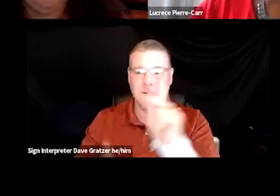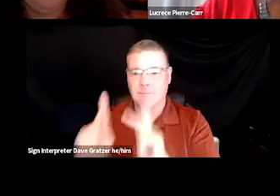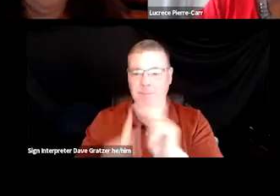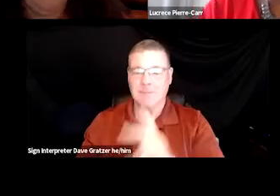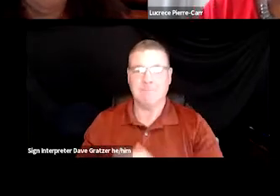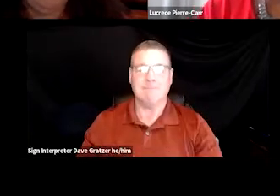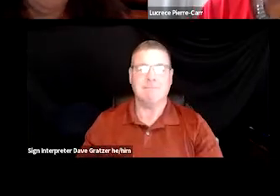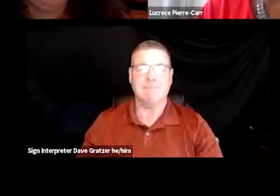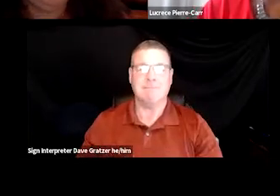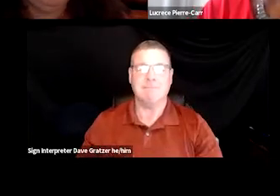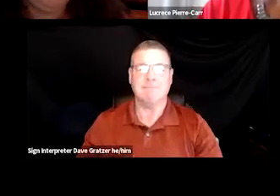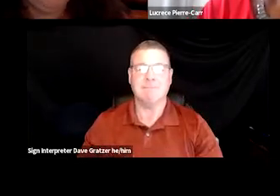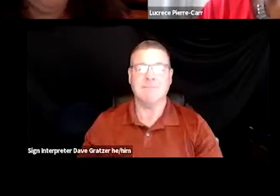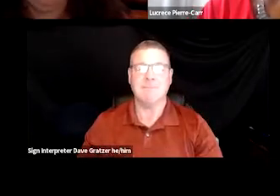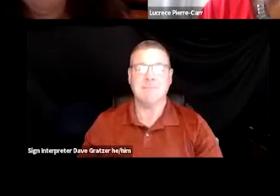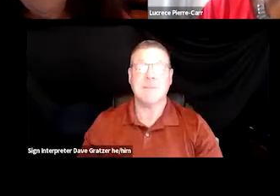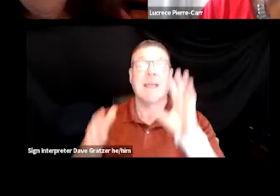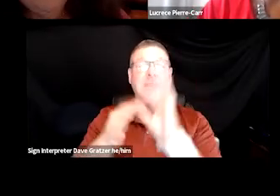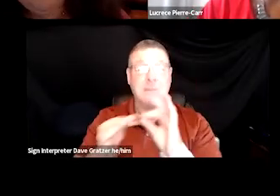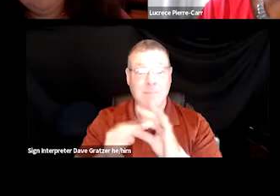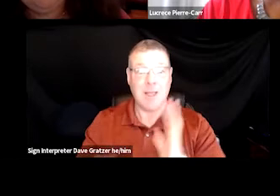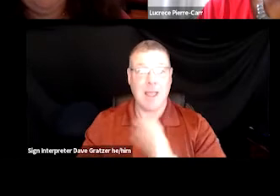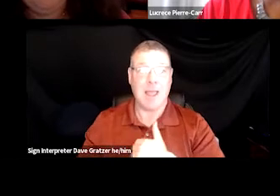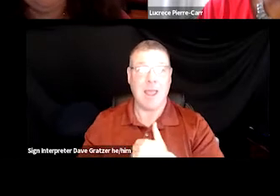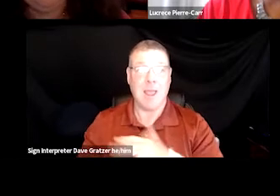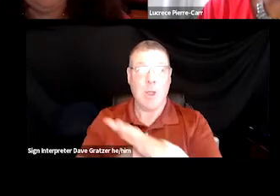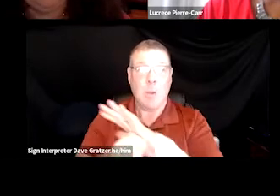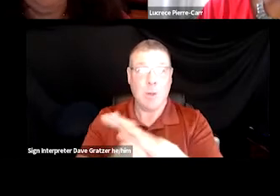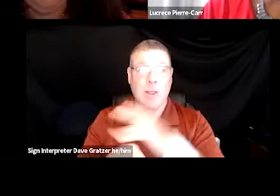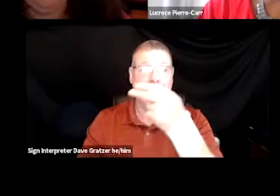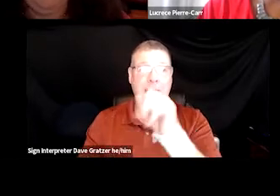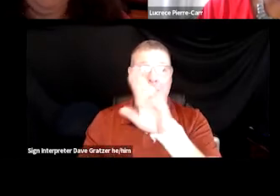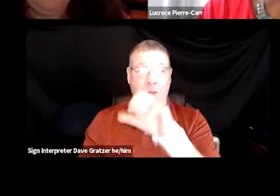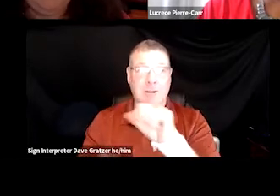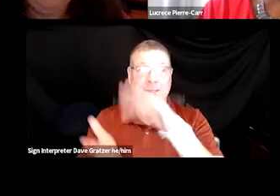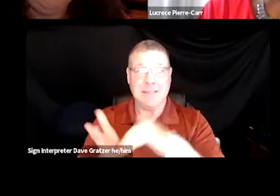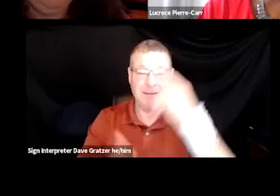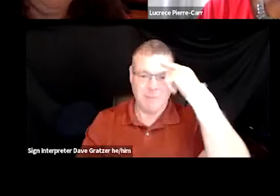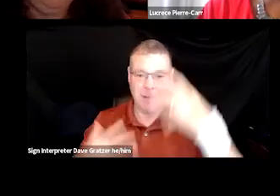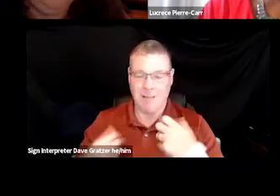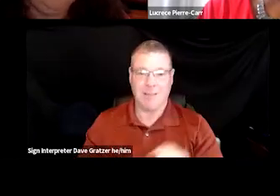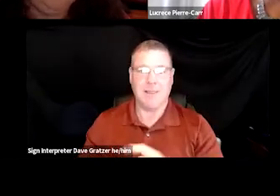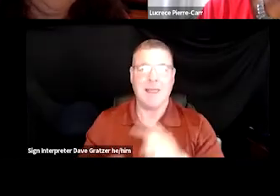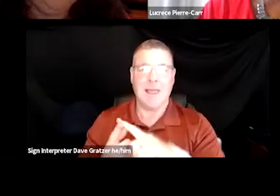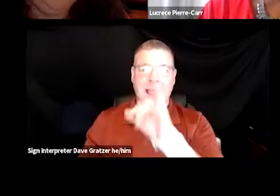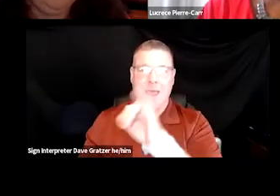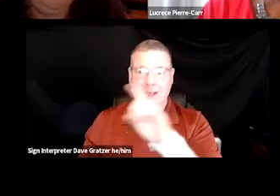of the country as well. So she mentioned our local mental health authorities called the Harris Center for mental health and IDD, which of course stands for intellectual